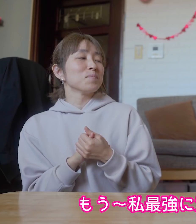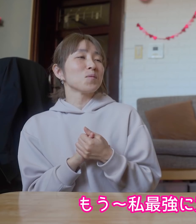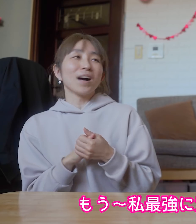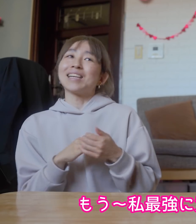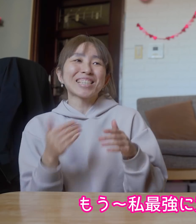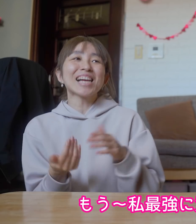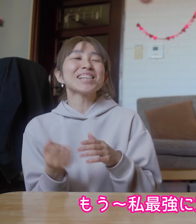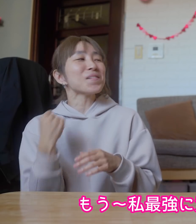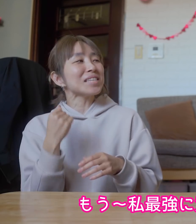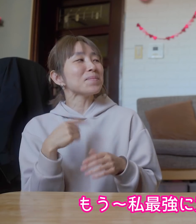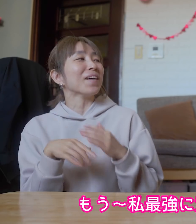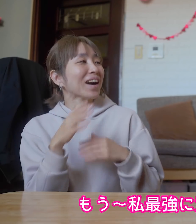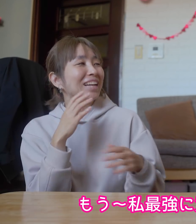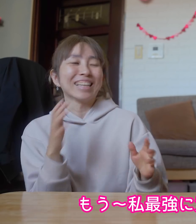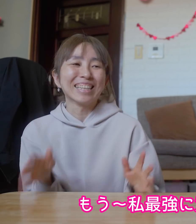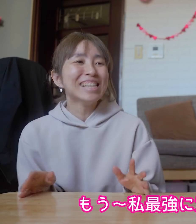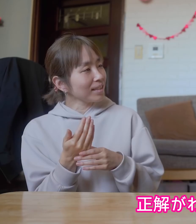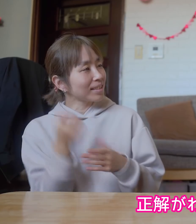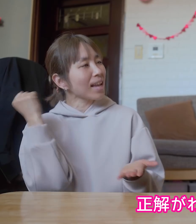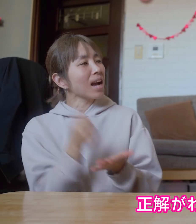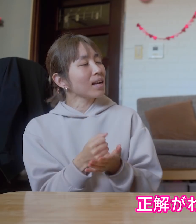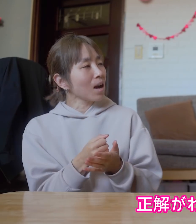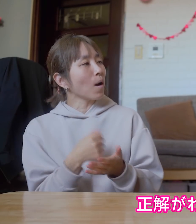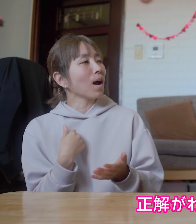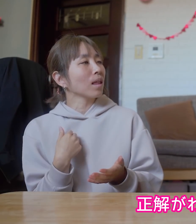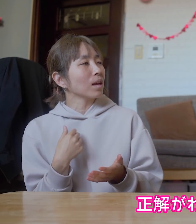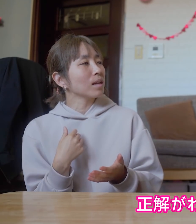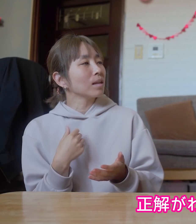I don't know what that means anymore. I don't know the right answer.